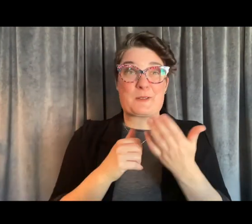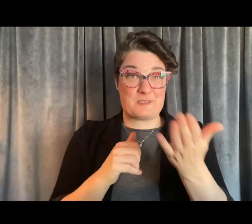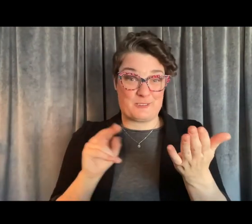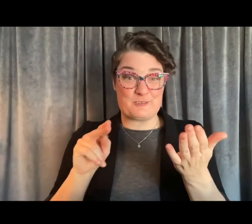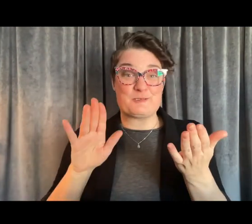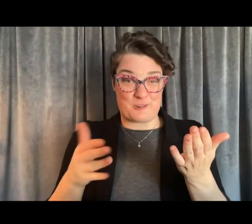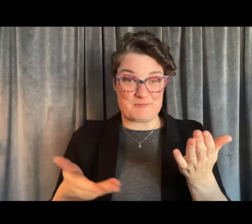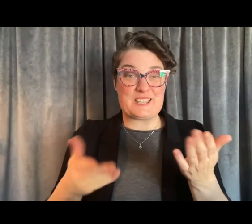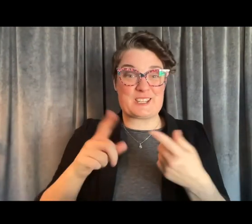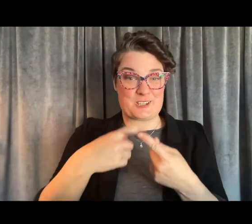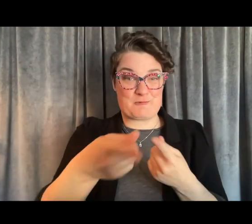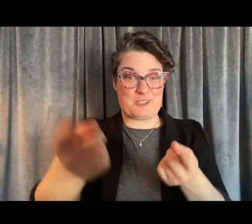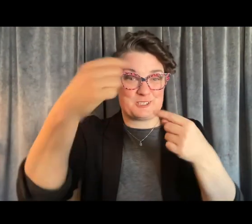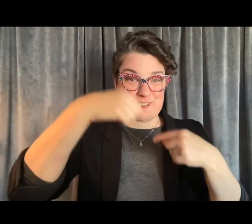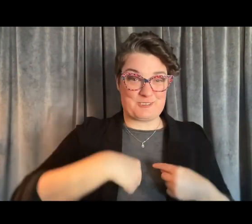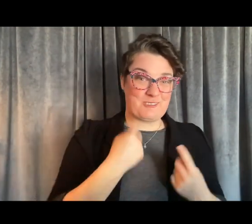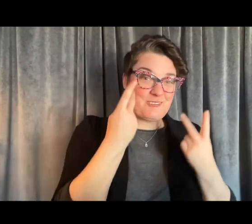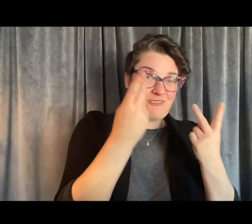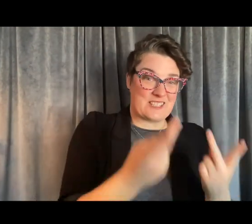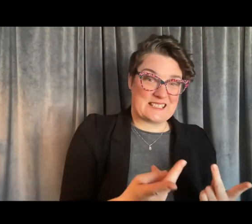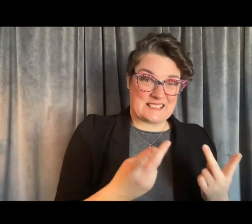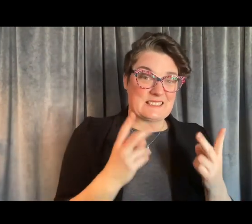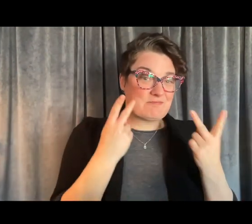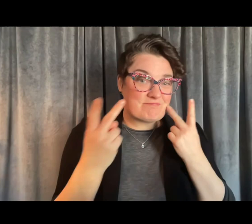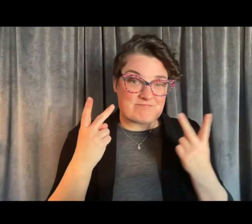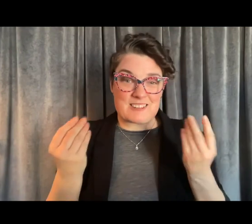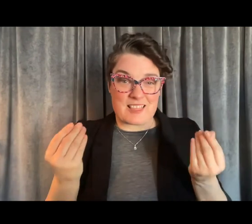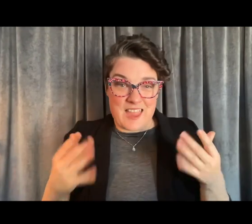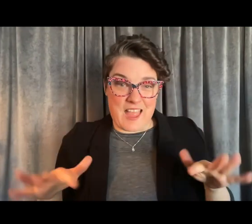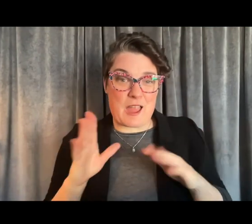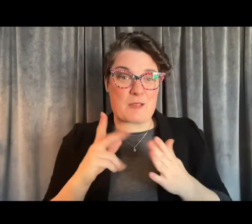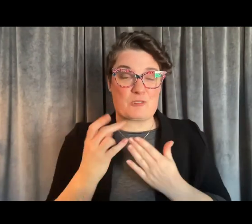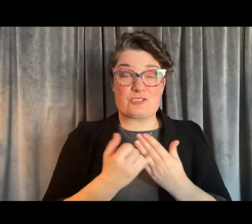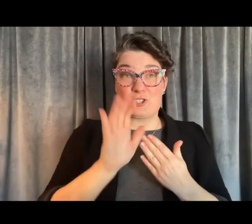visited some of the land projects and your own history with this place